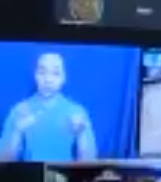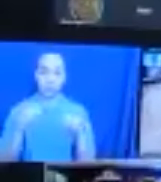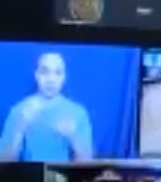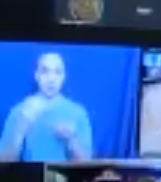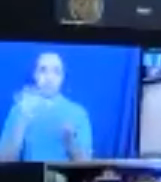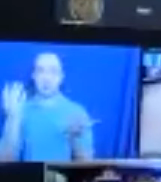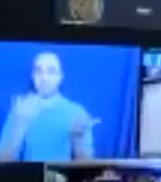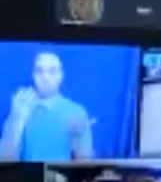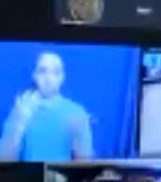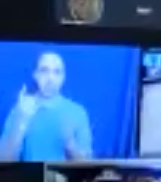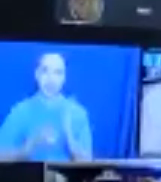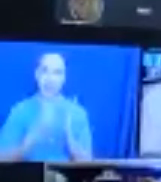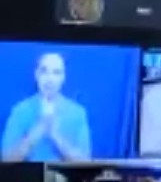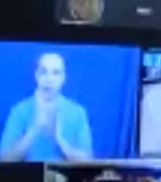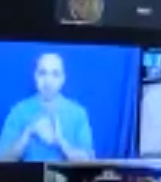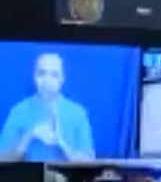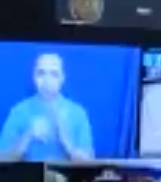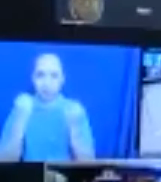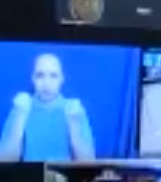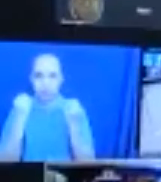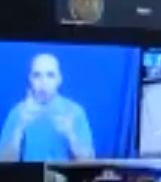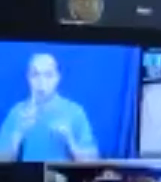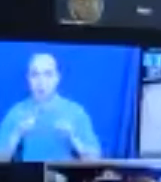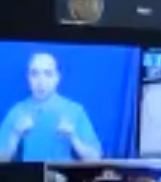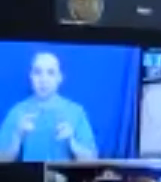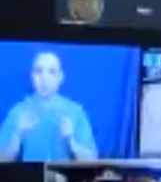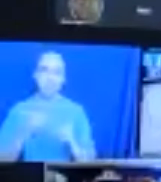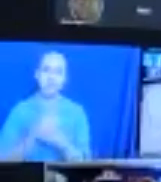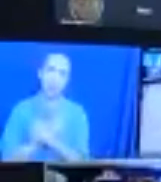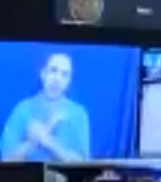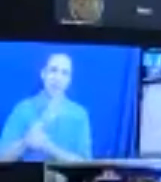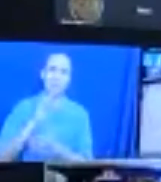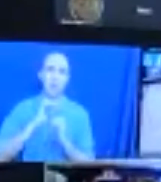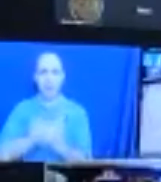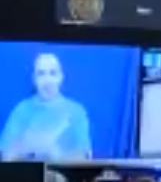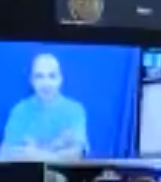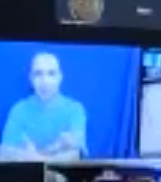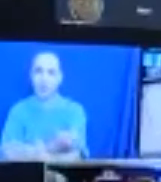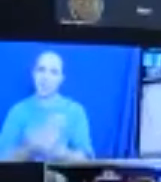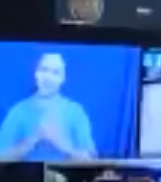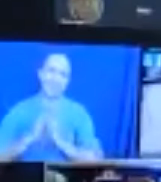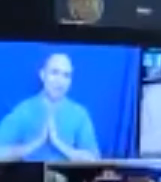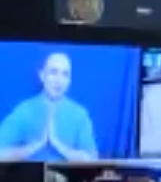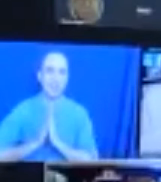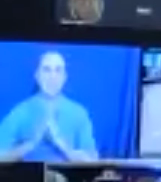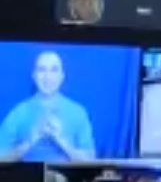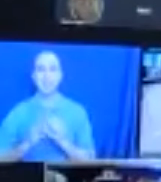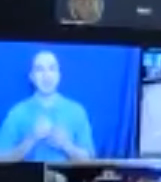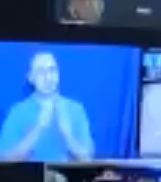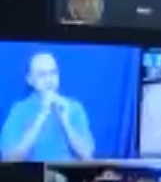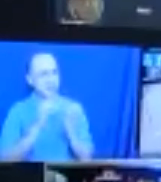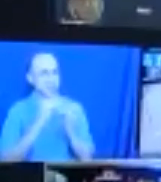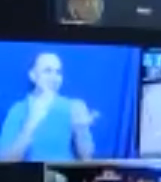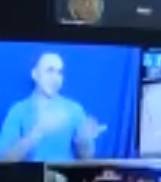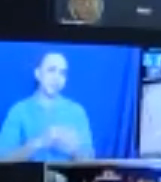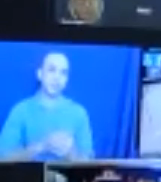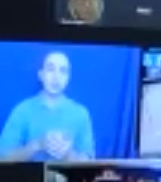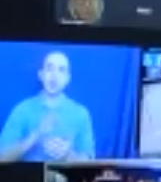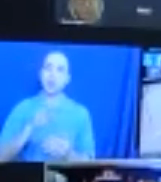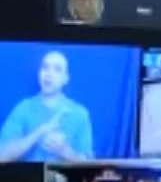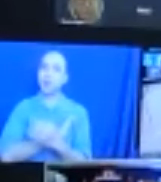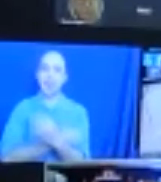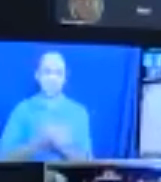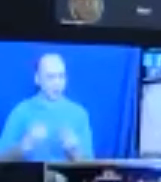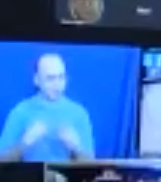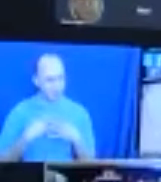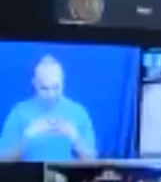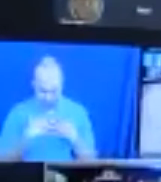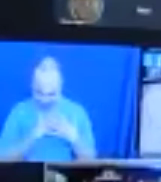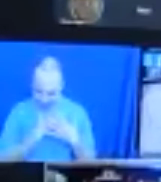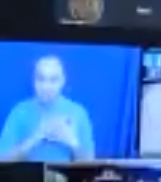QUESTIONS HERE. EVERYONE LOVES YOUR ENTHUSIASM.